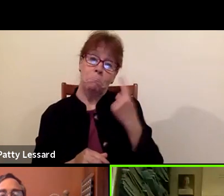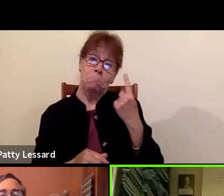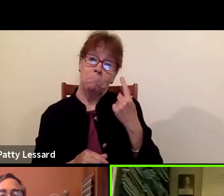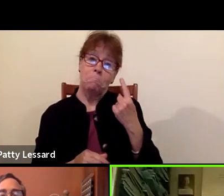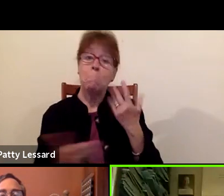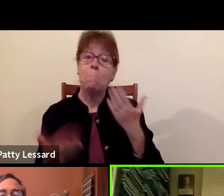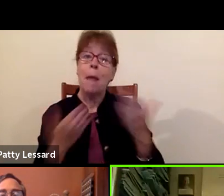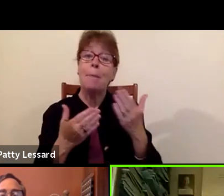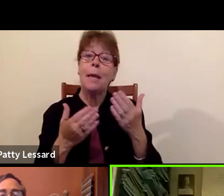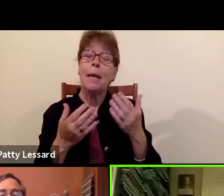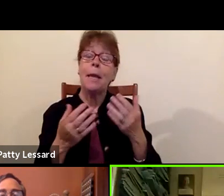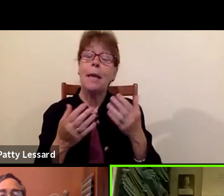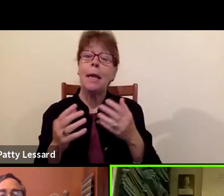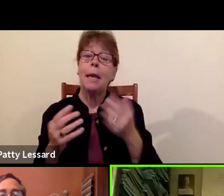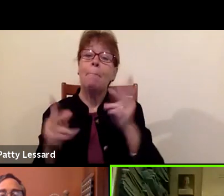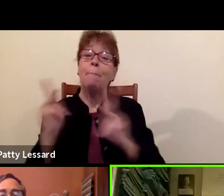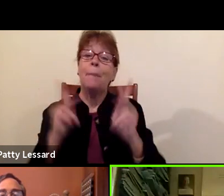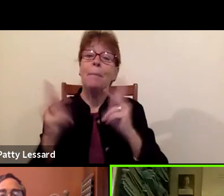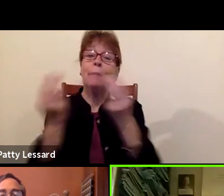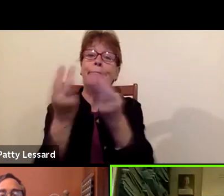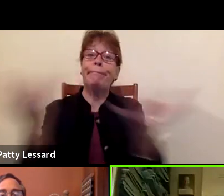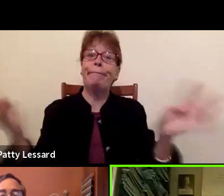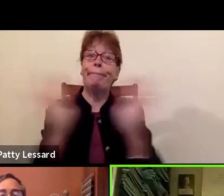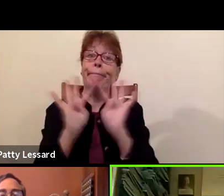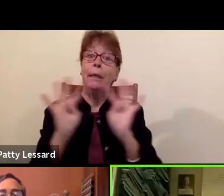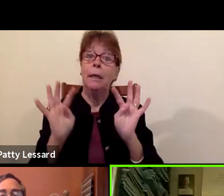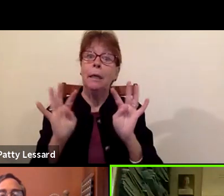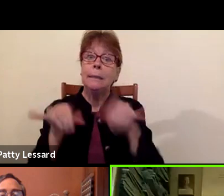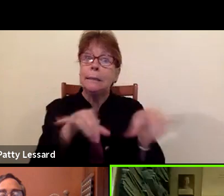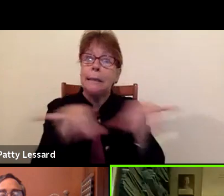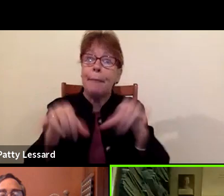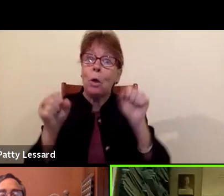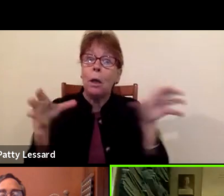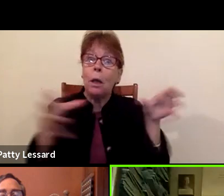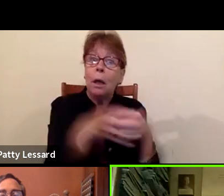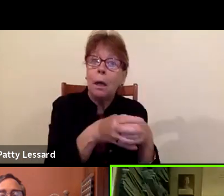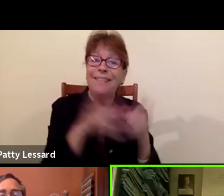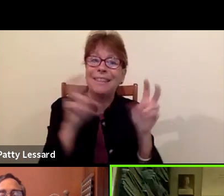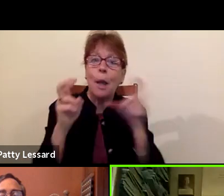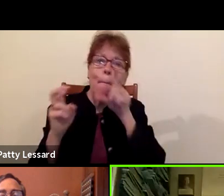There's many things you can do. We have a variety of things the